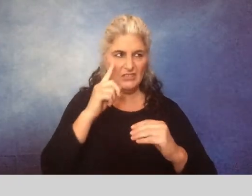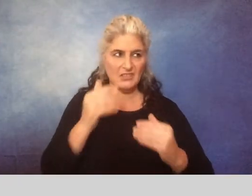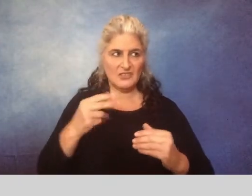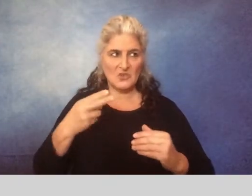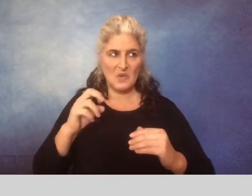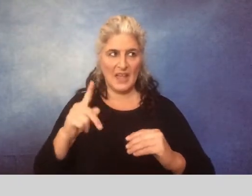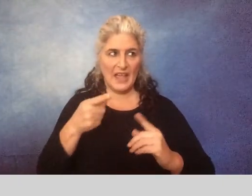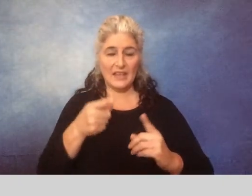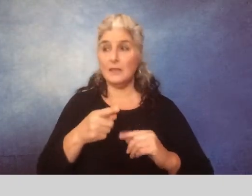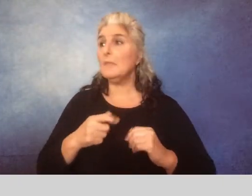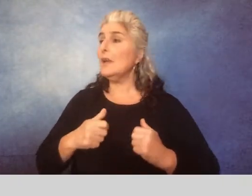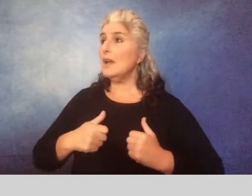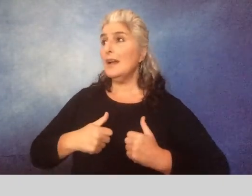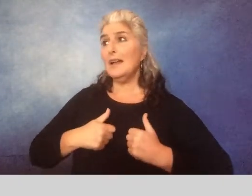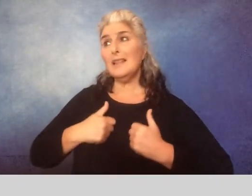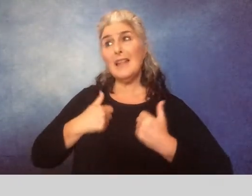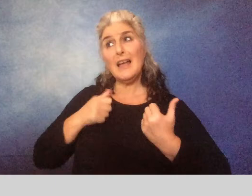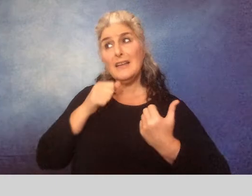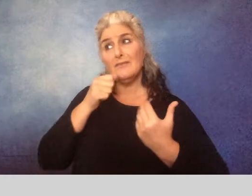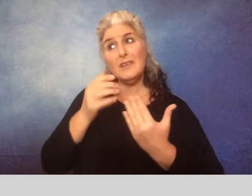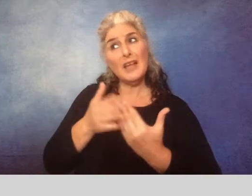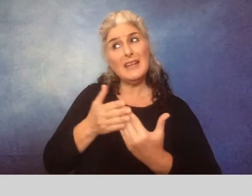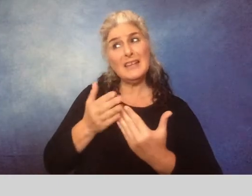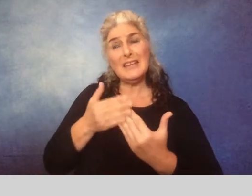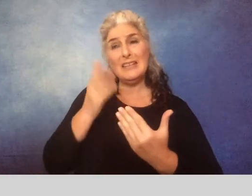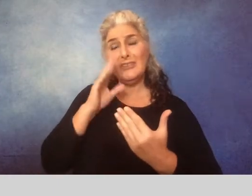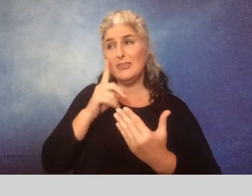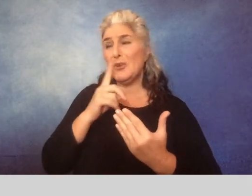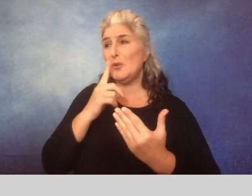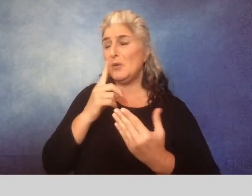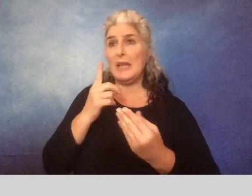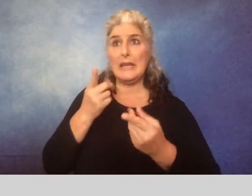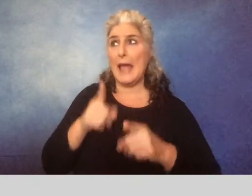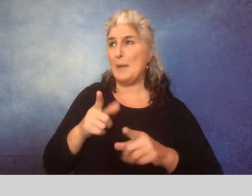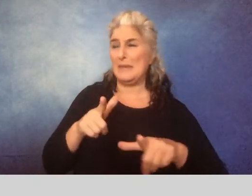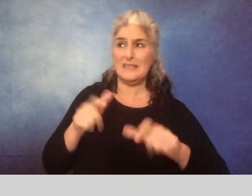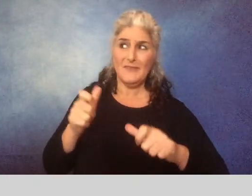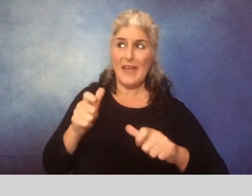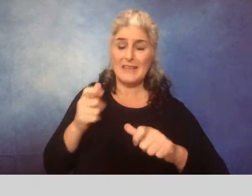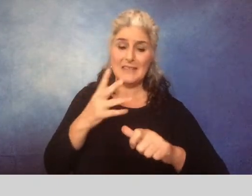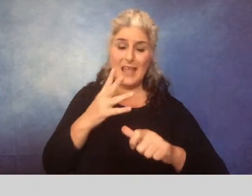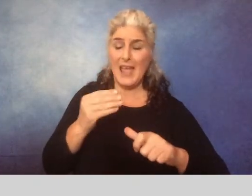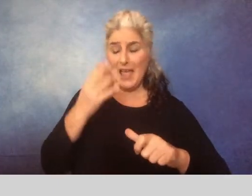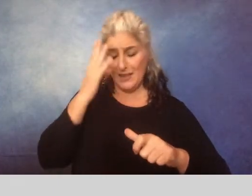Life isn't easy. It comes at you fest and I'm going through stuff, you know?